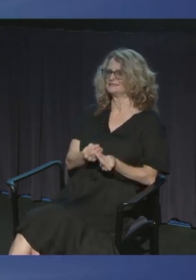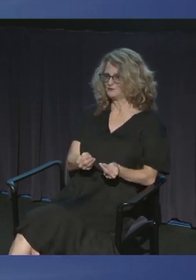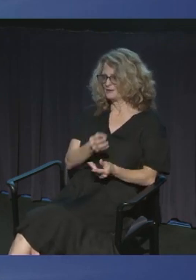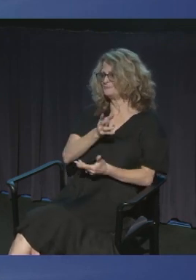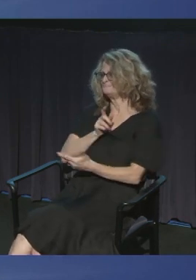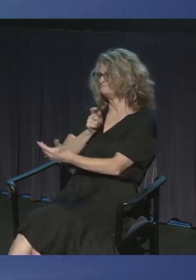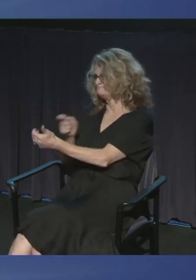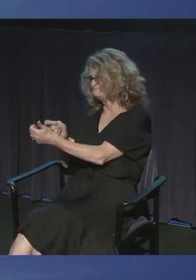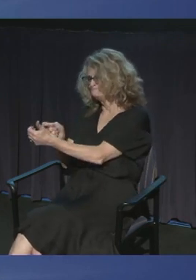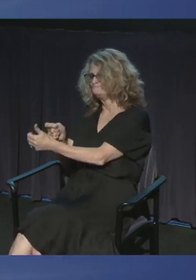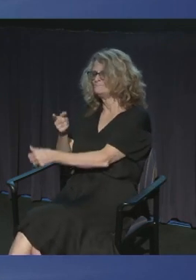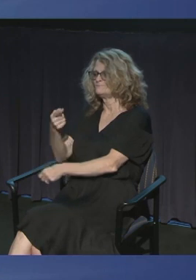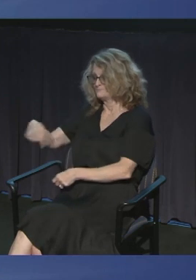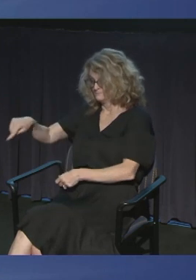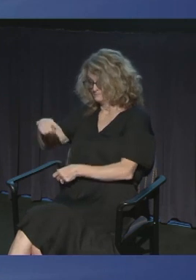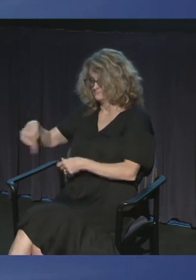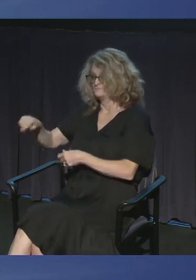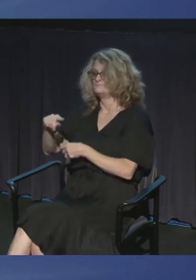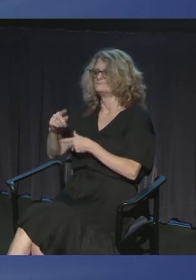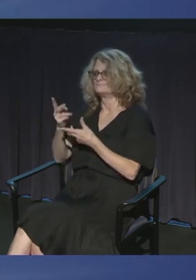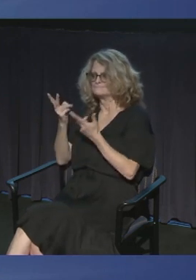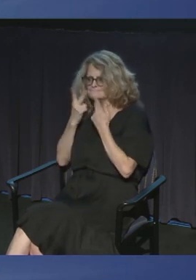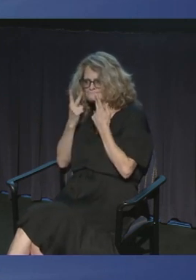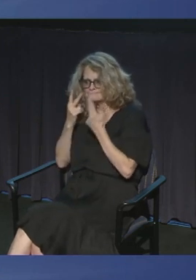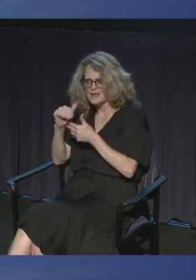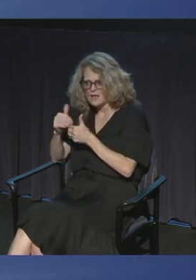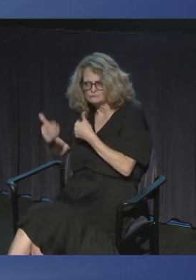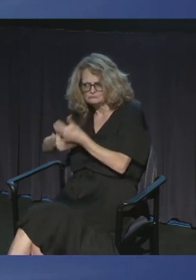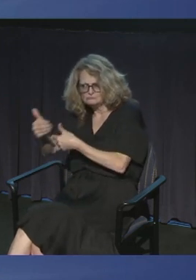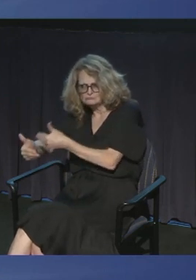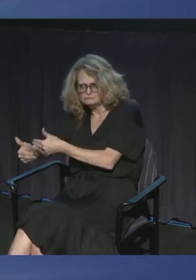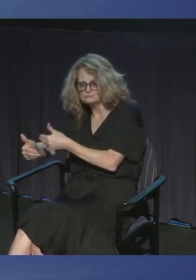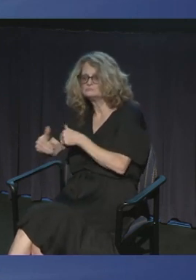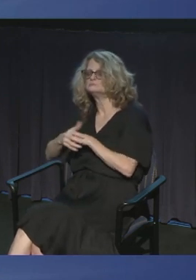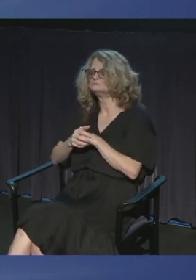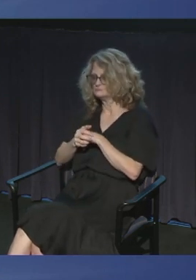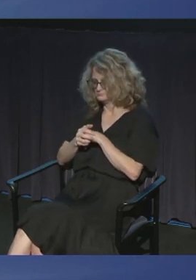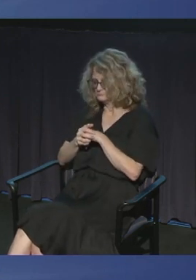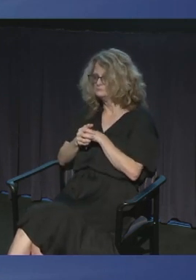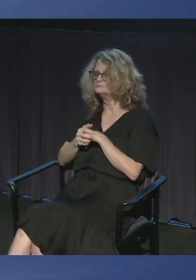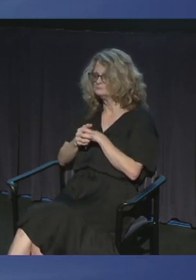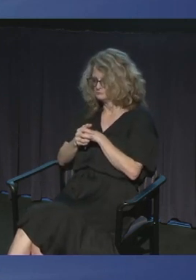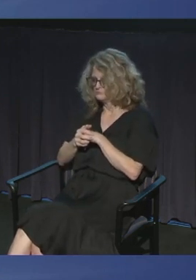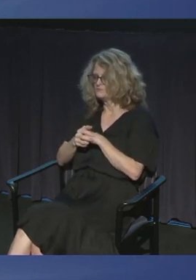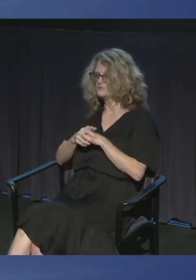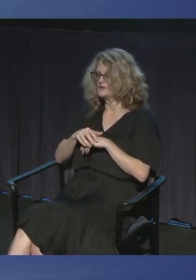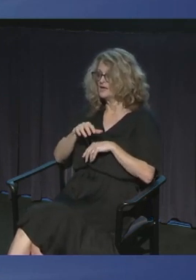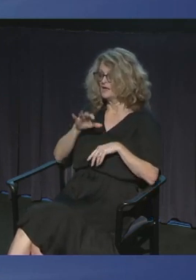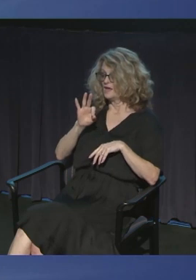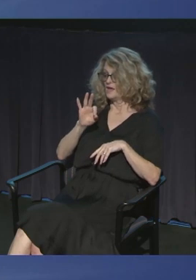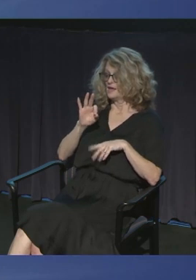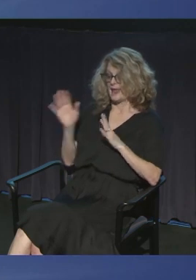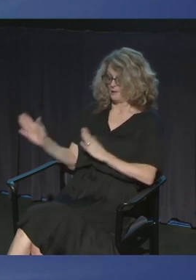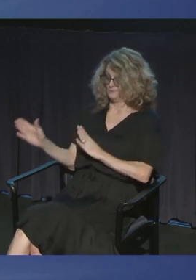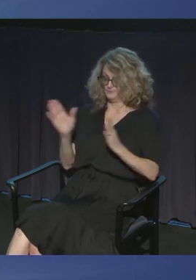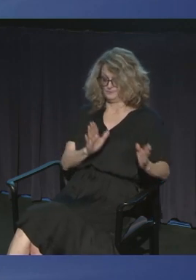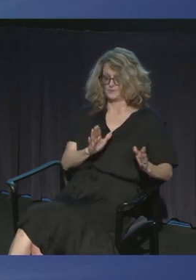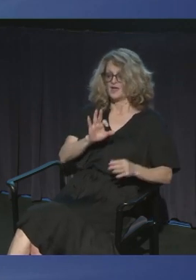FOLLOWS THEIR SURVIVAL. AND THESE ARE THE ONES THAT